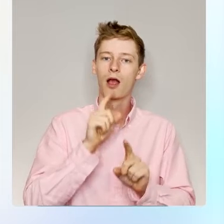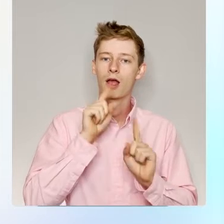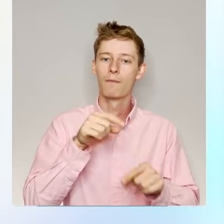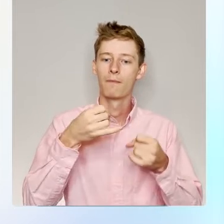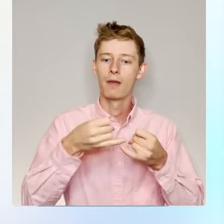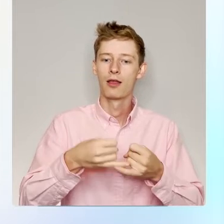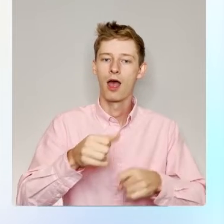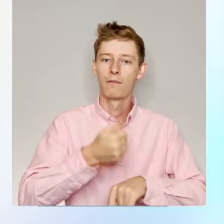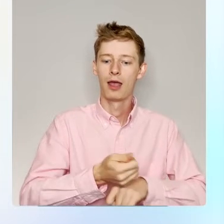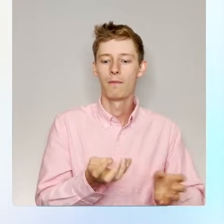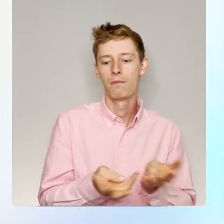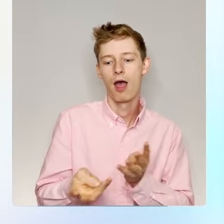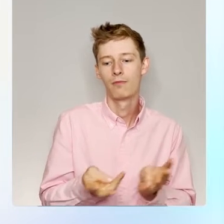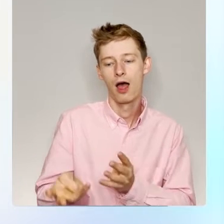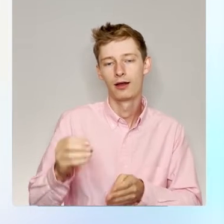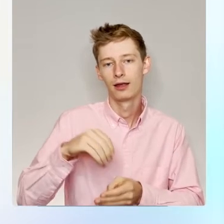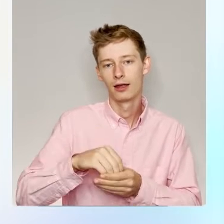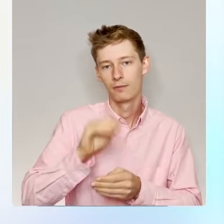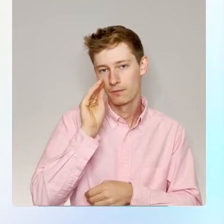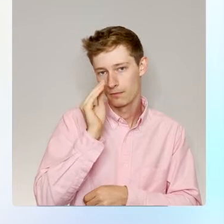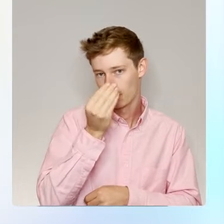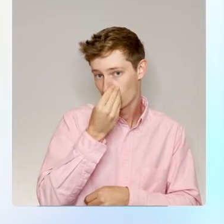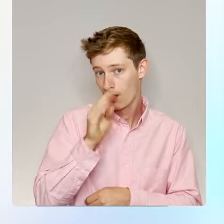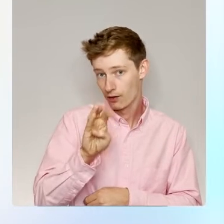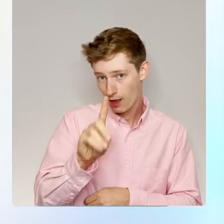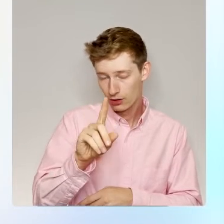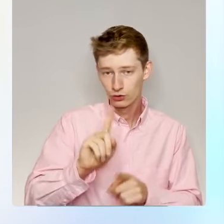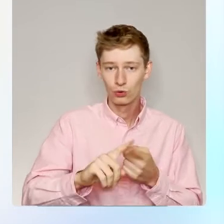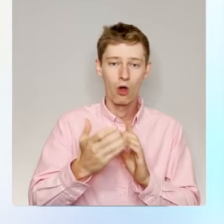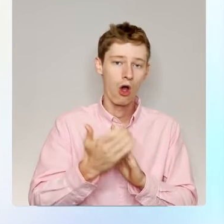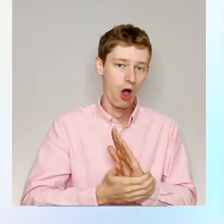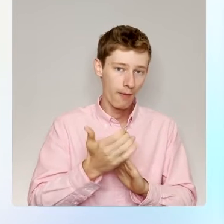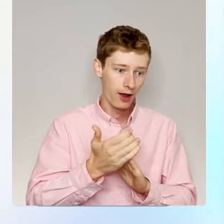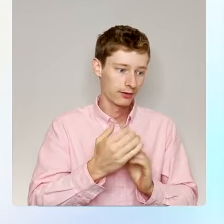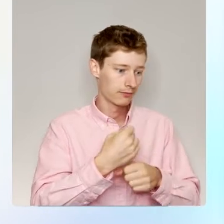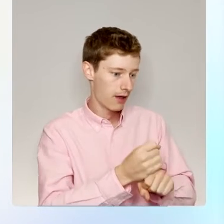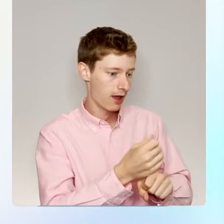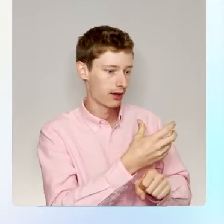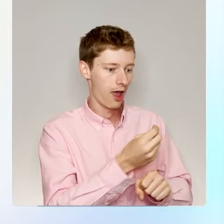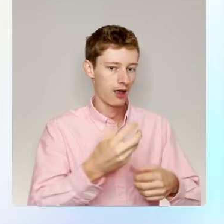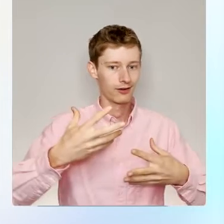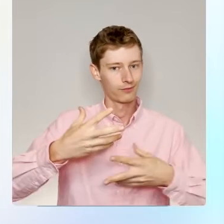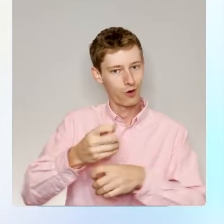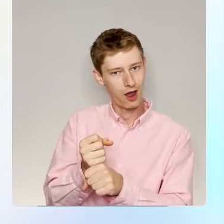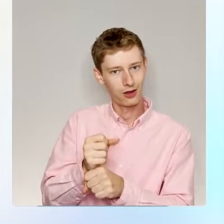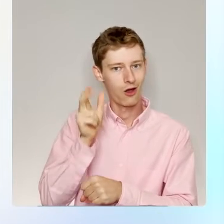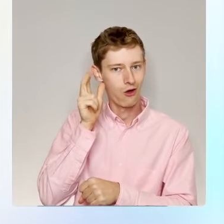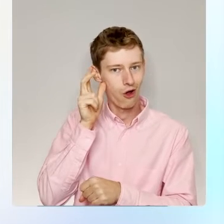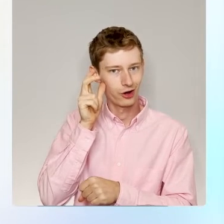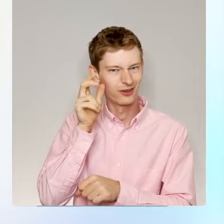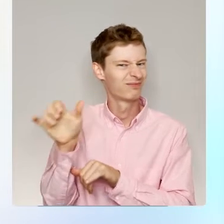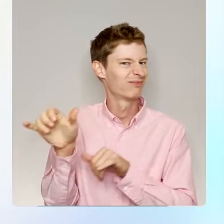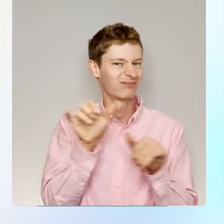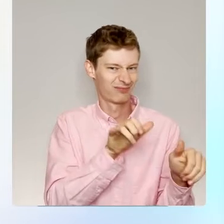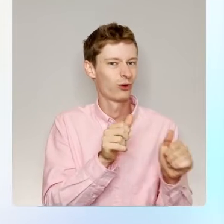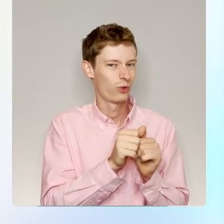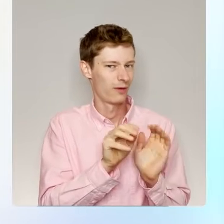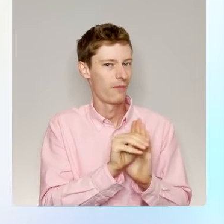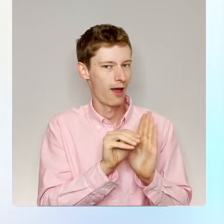However, it is fairly low level, so, like with visuals, you can build them on top of an engine. There are a number of sound engines available,